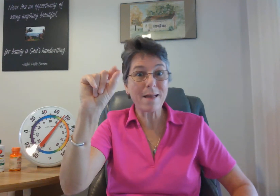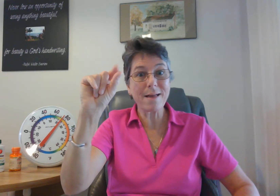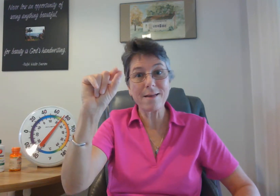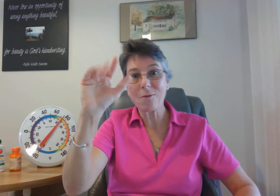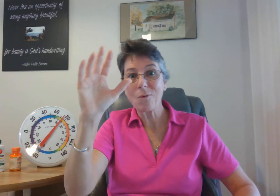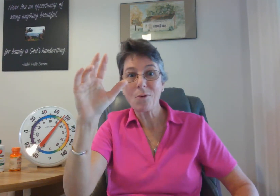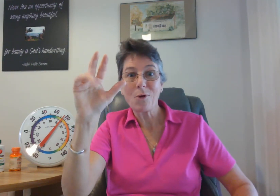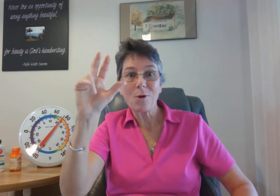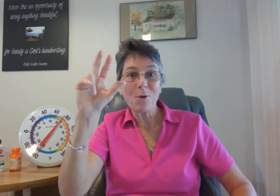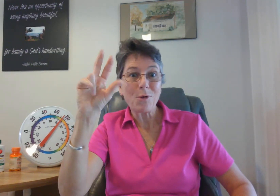mpH.